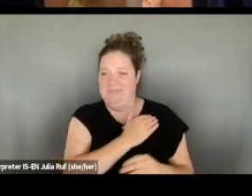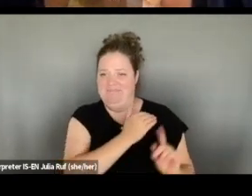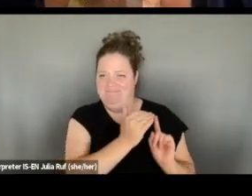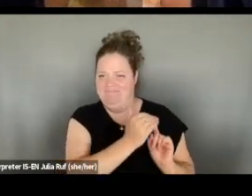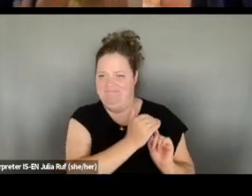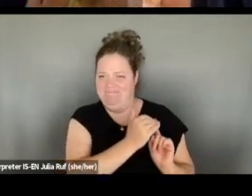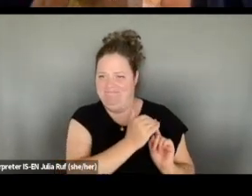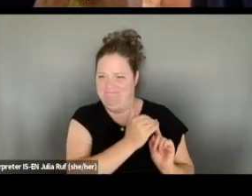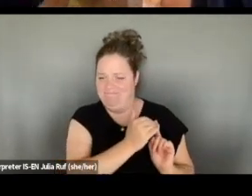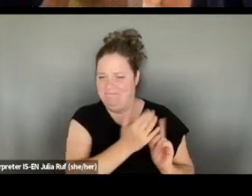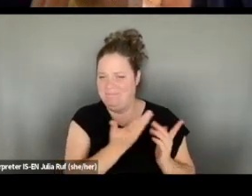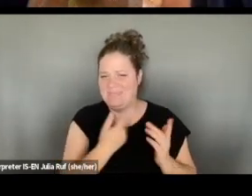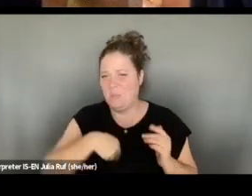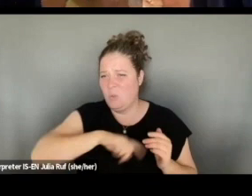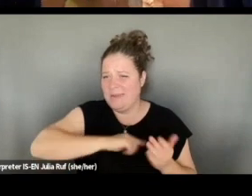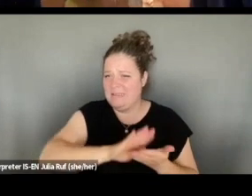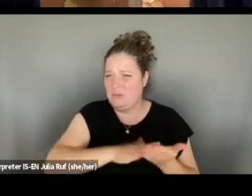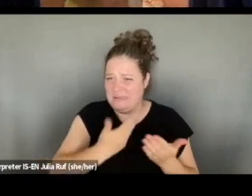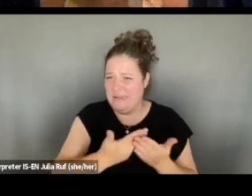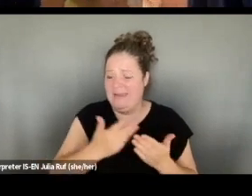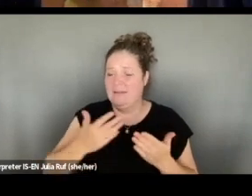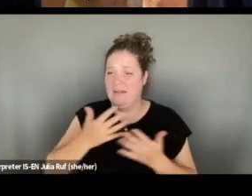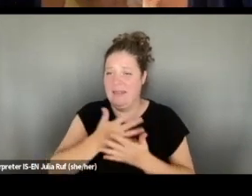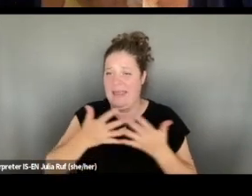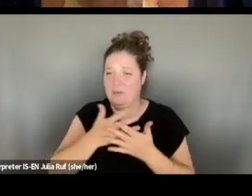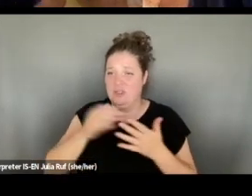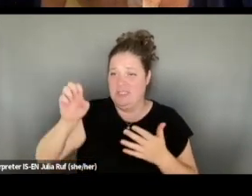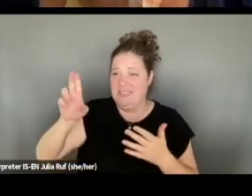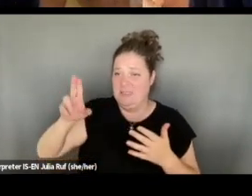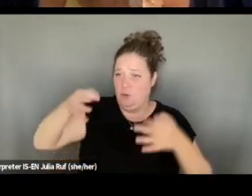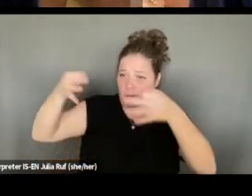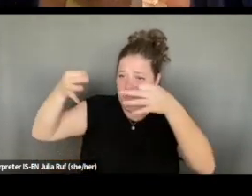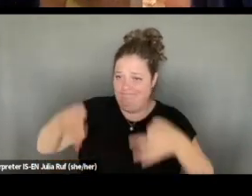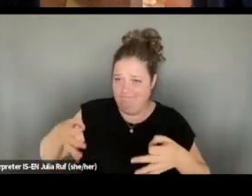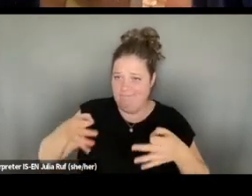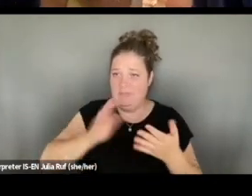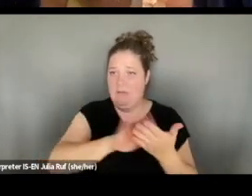all official EU languages, but we do have within the project